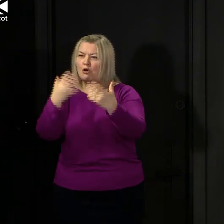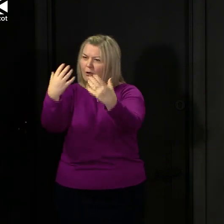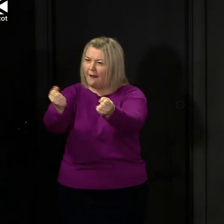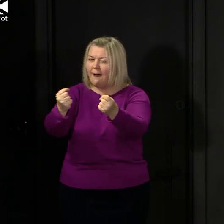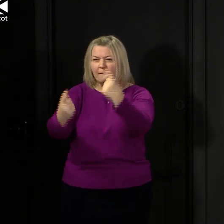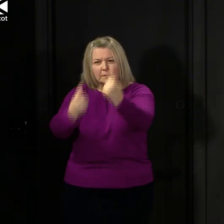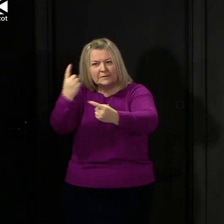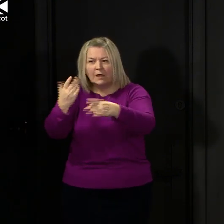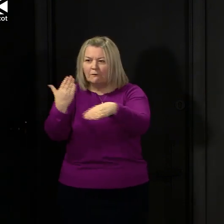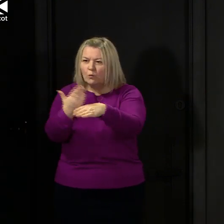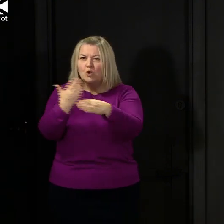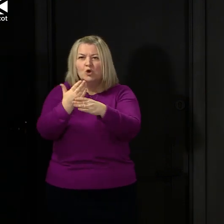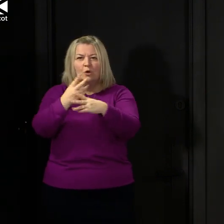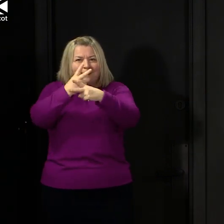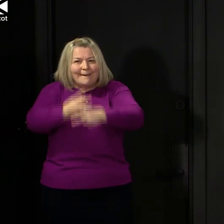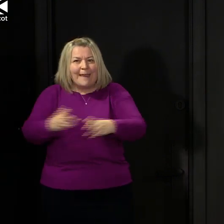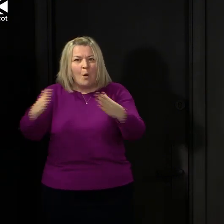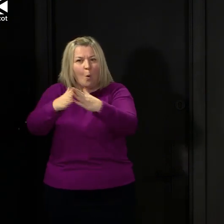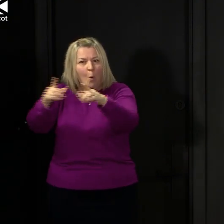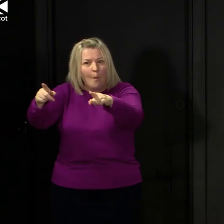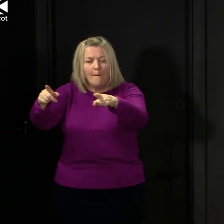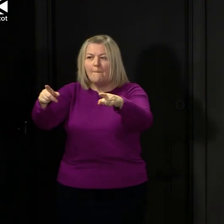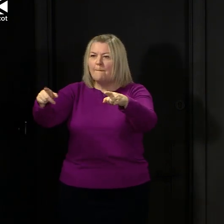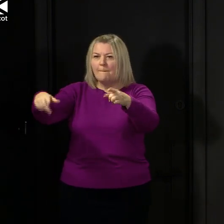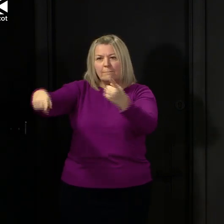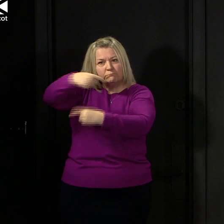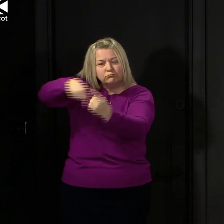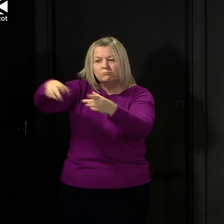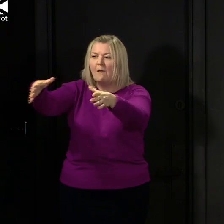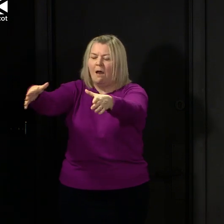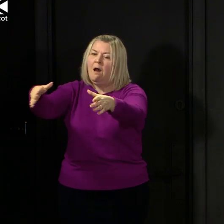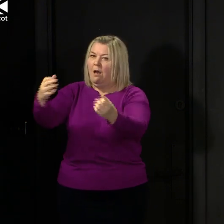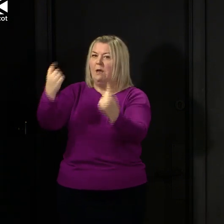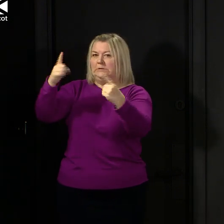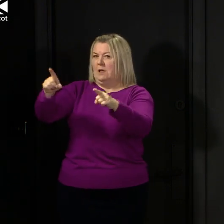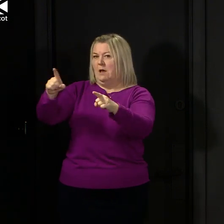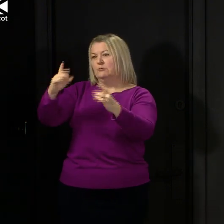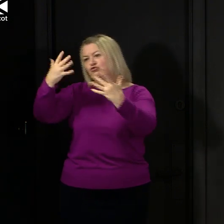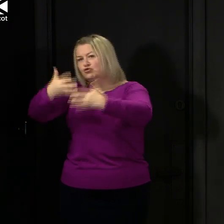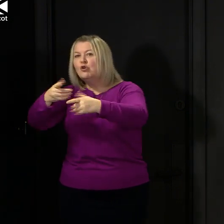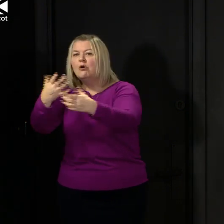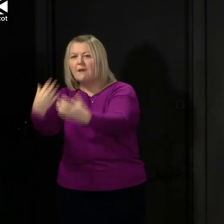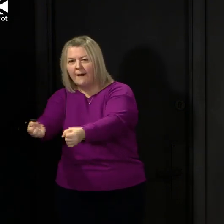sector. I understand that concern generally, I particularly understand that concern in